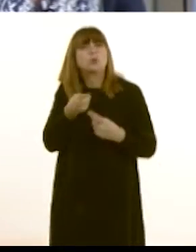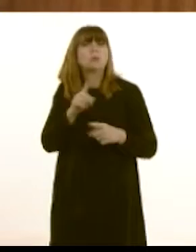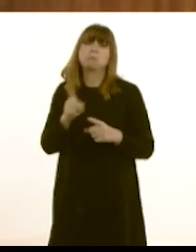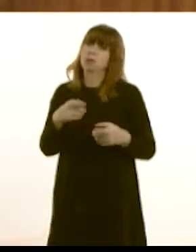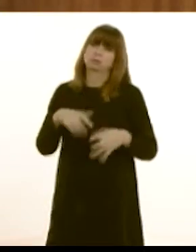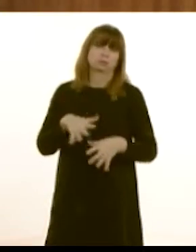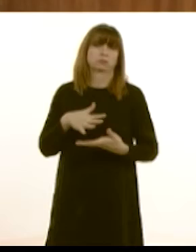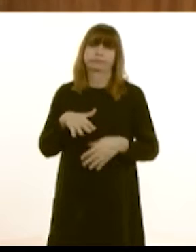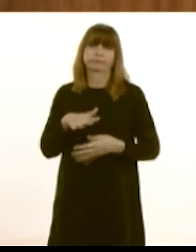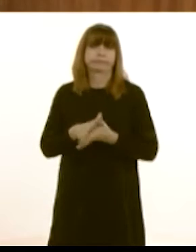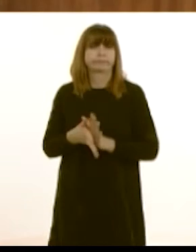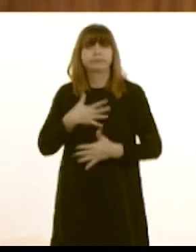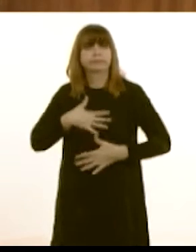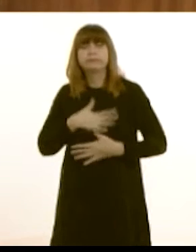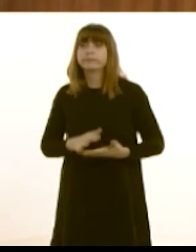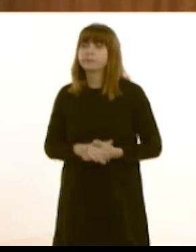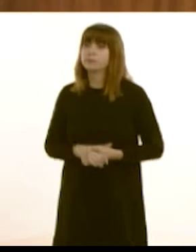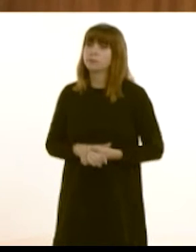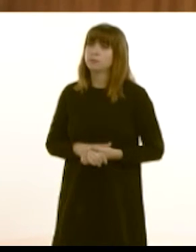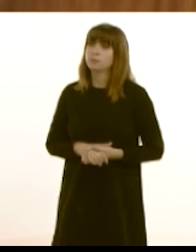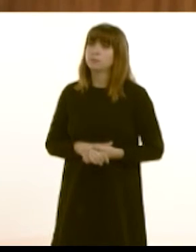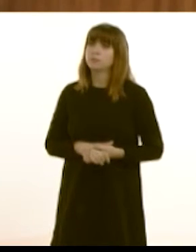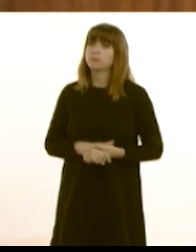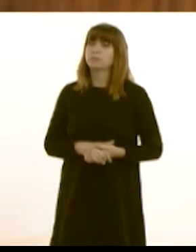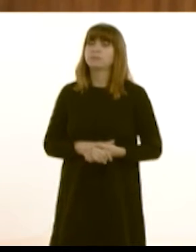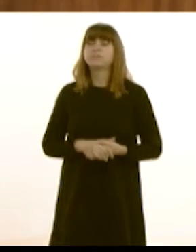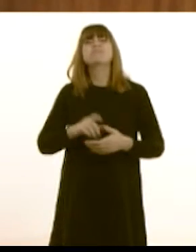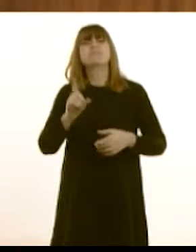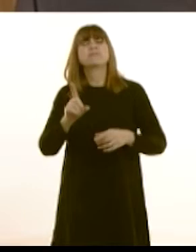Carwyn Jones: It is right to say that the flooding was caused by surface water from